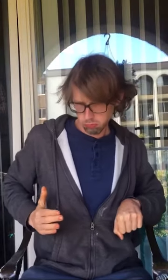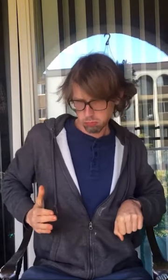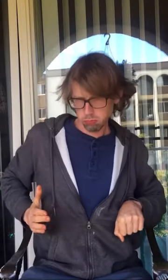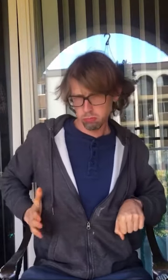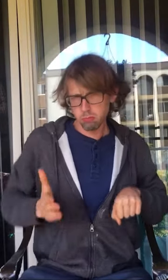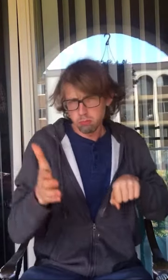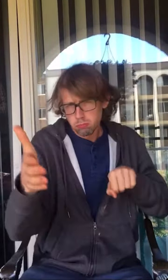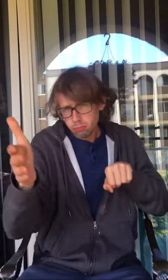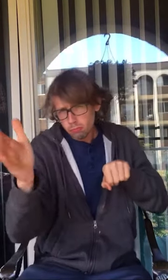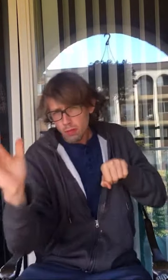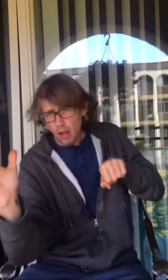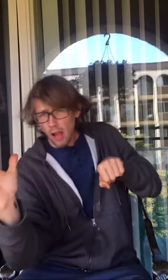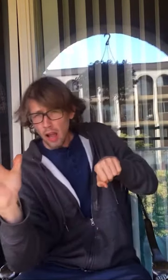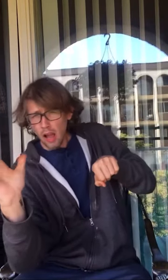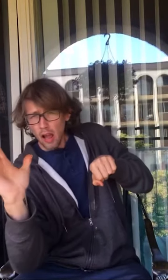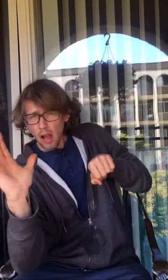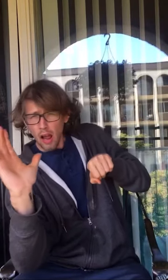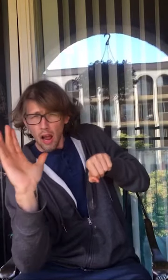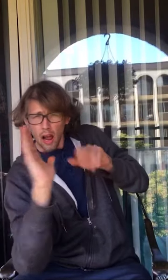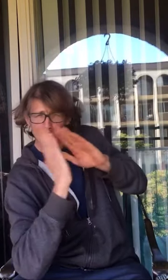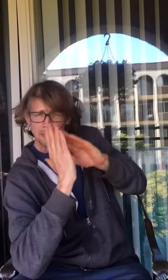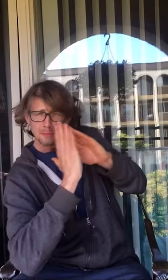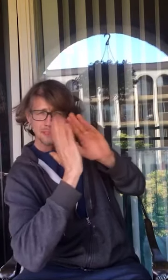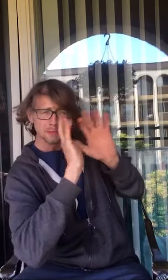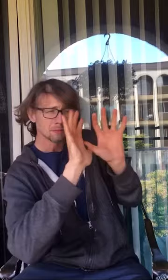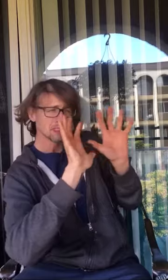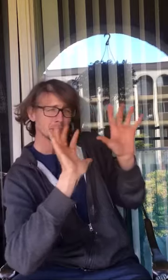The spiracles along the citypillar's sides house villages and boroughs,